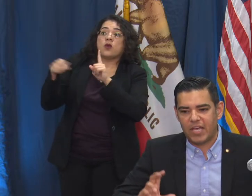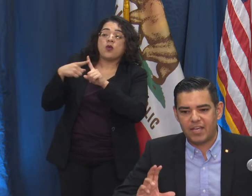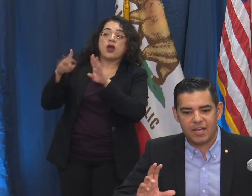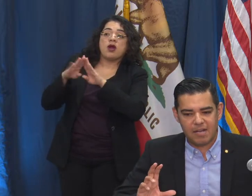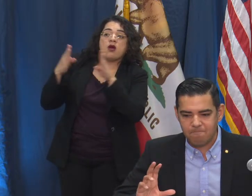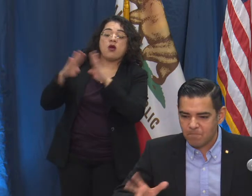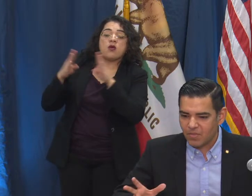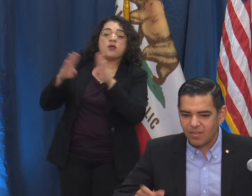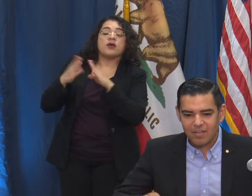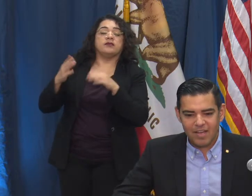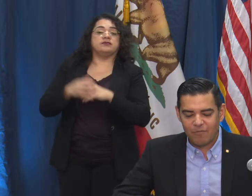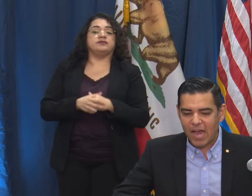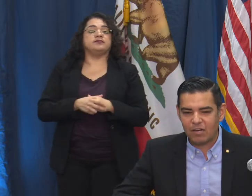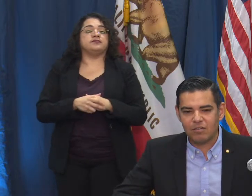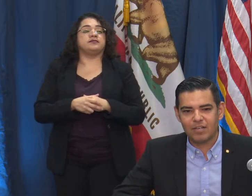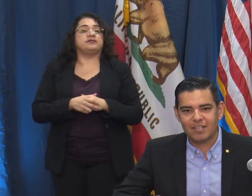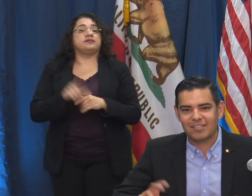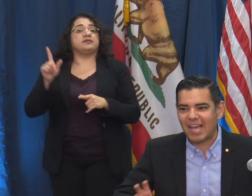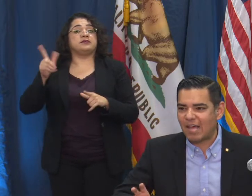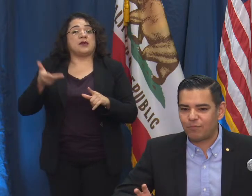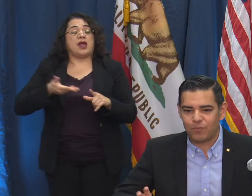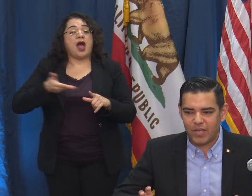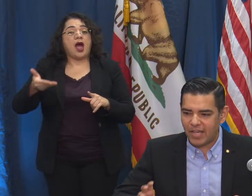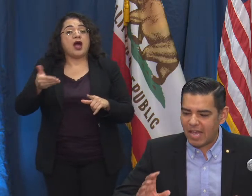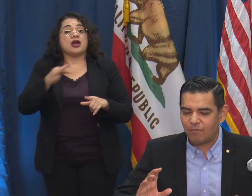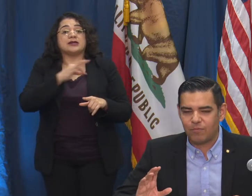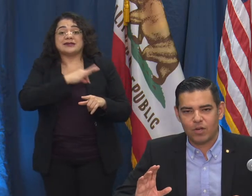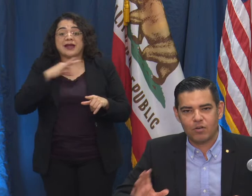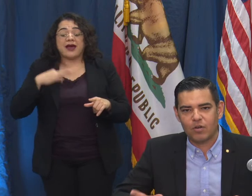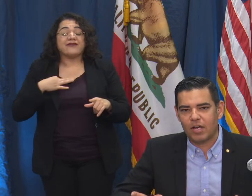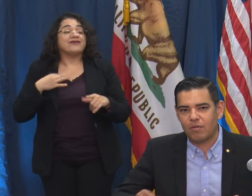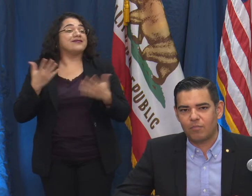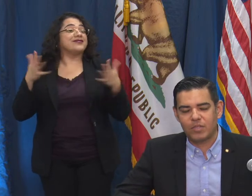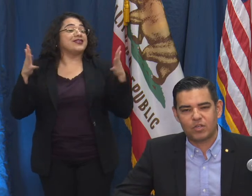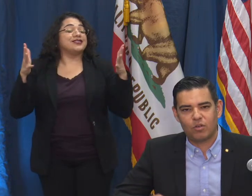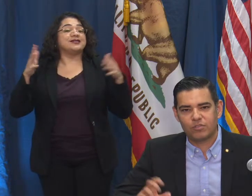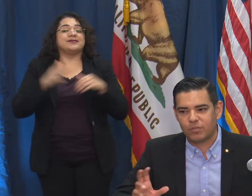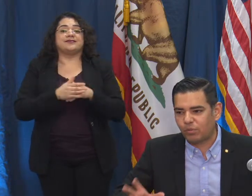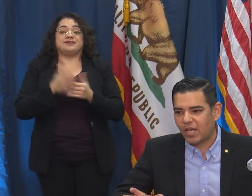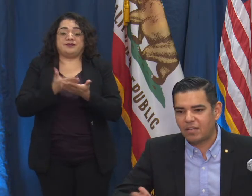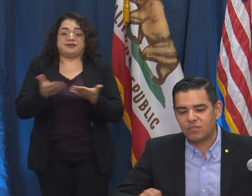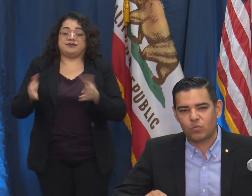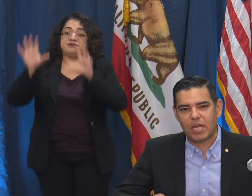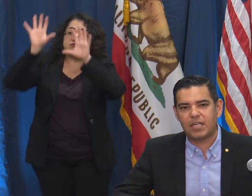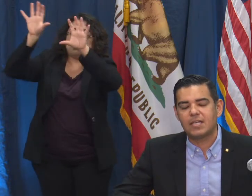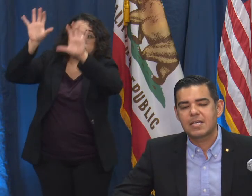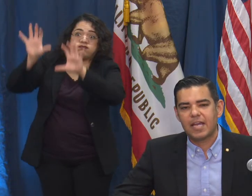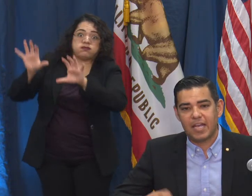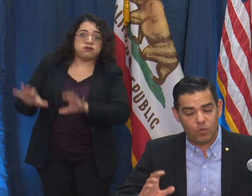they have hired staff, they have their materials and supplies ready, and we're